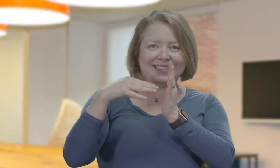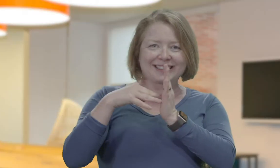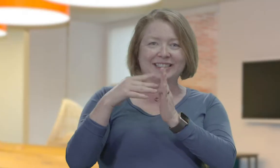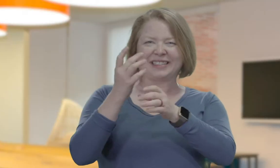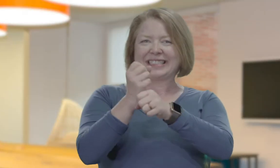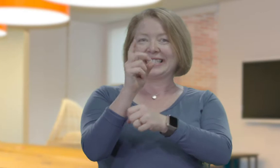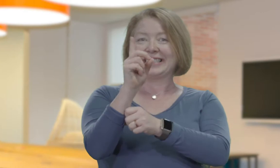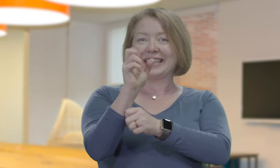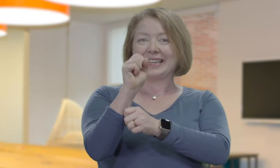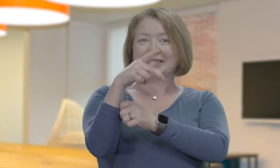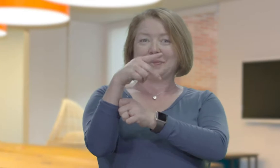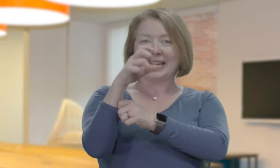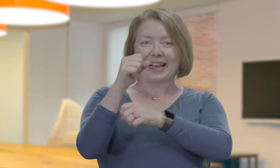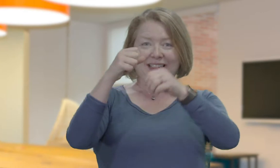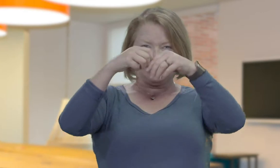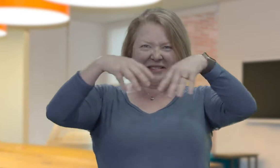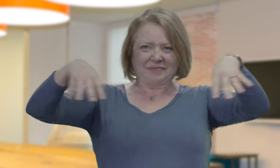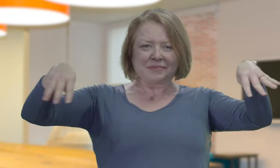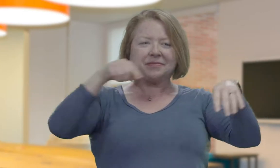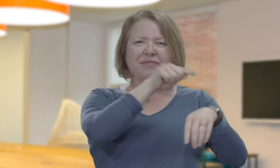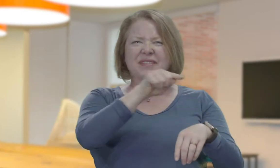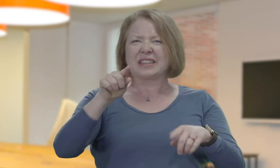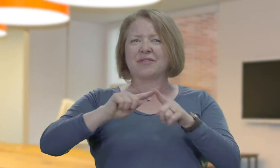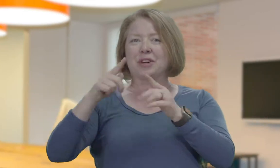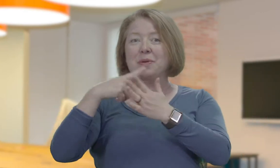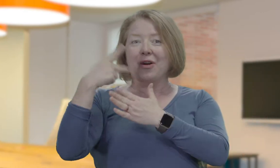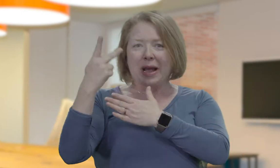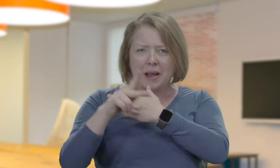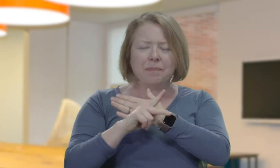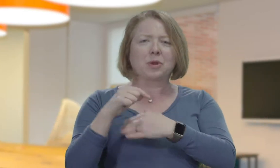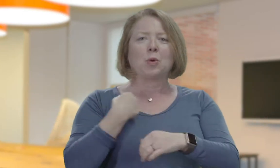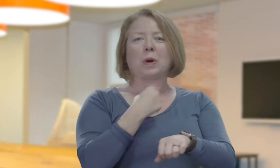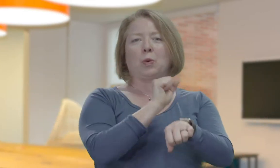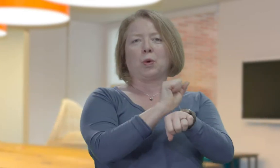programs where we work and train students to go out into the professional